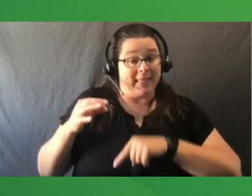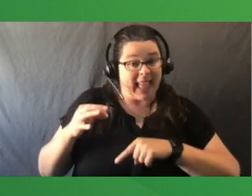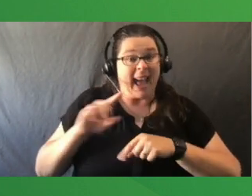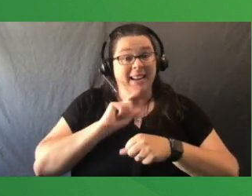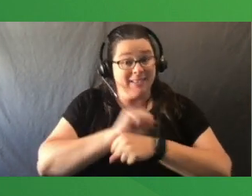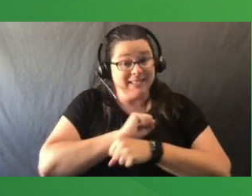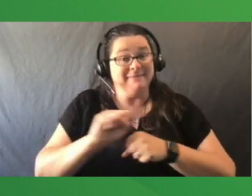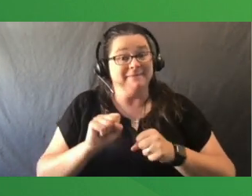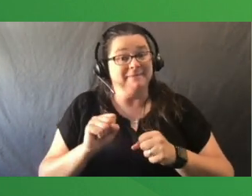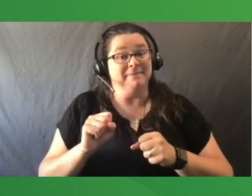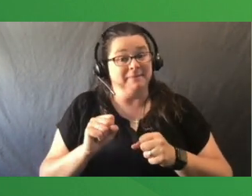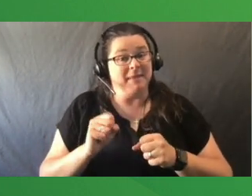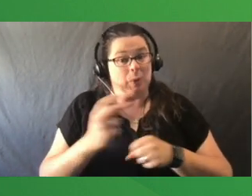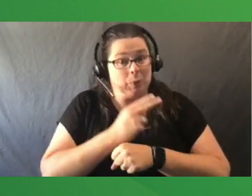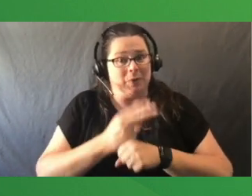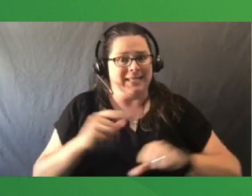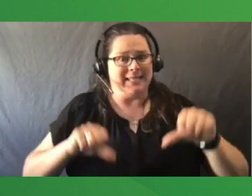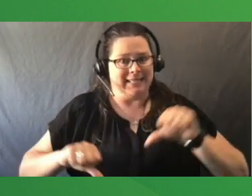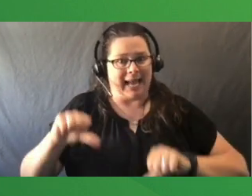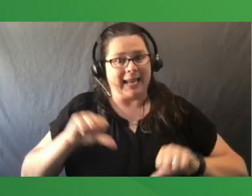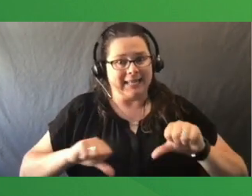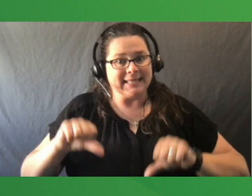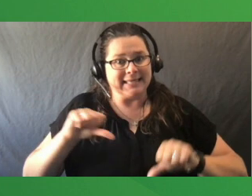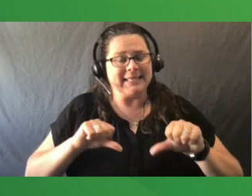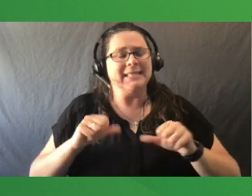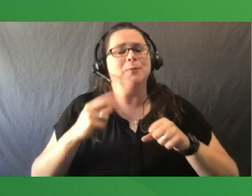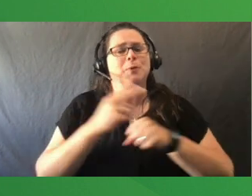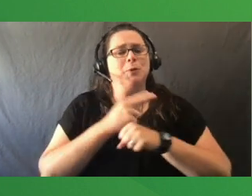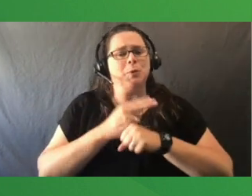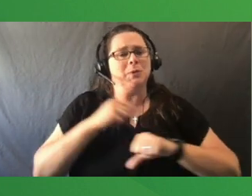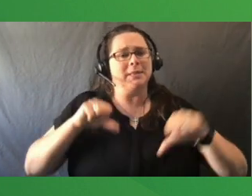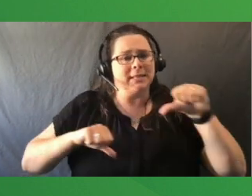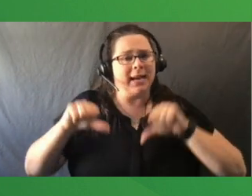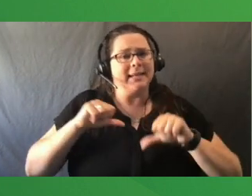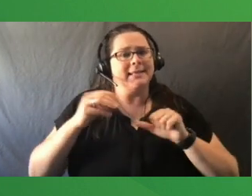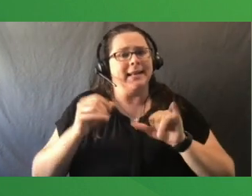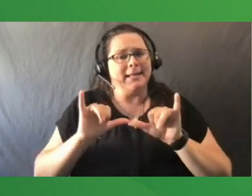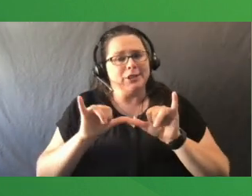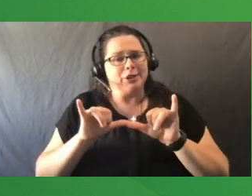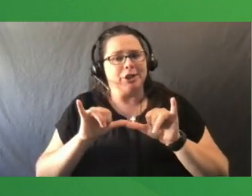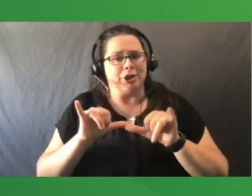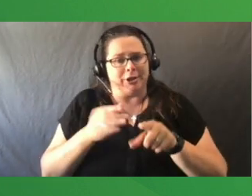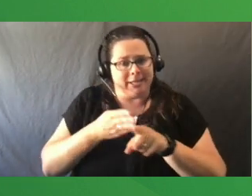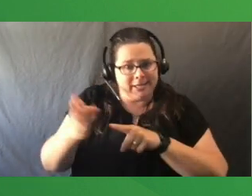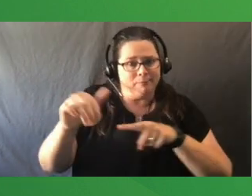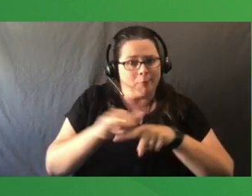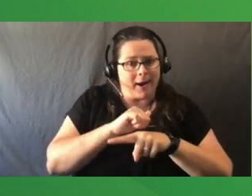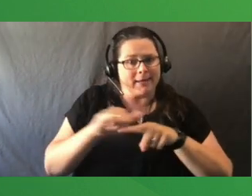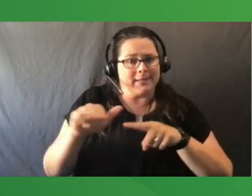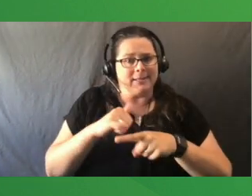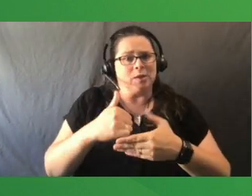So we're using the science and engineering practices to uncover those core science ideas